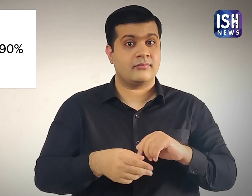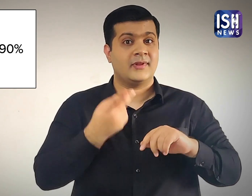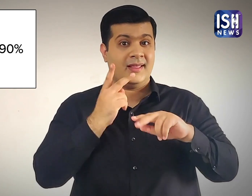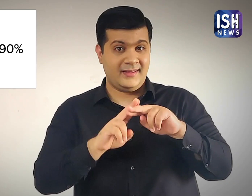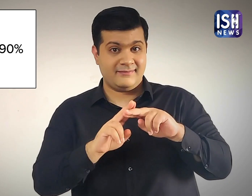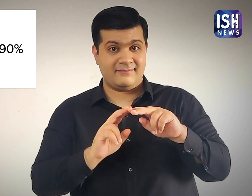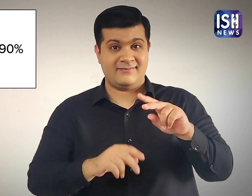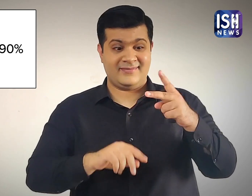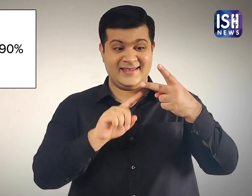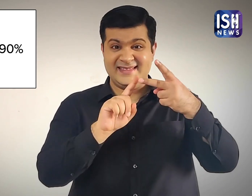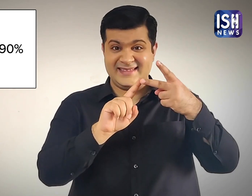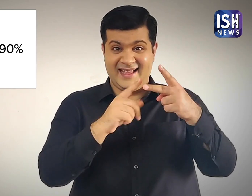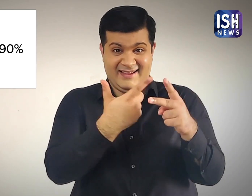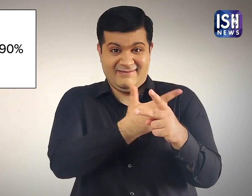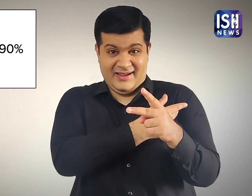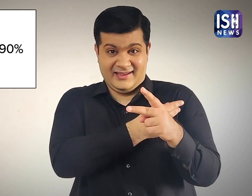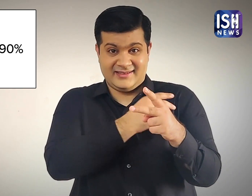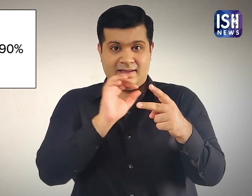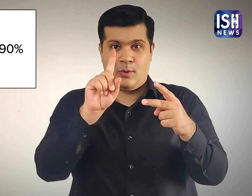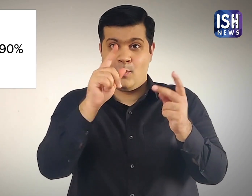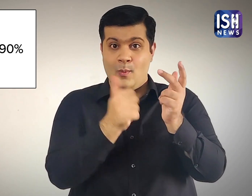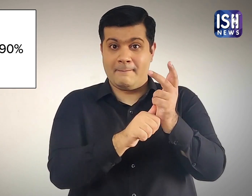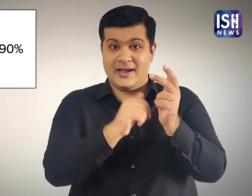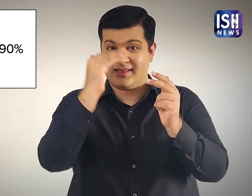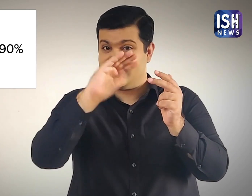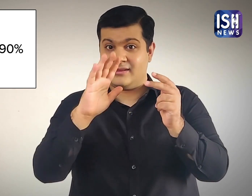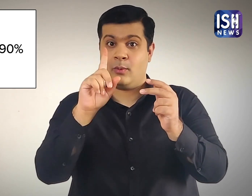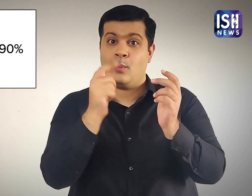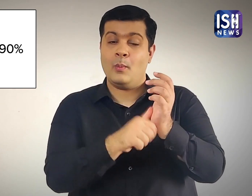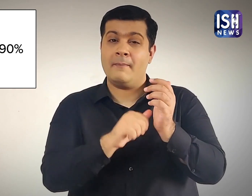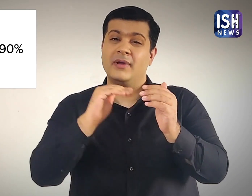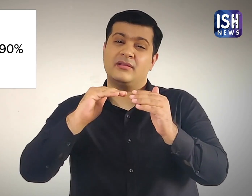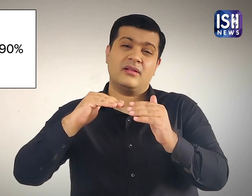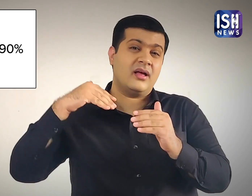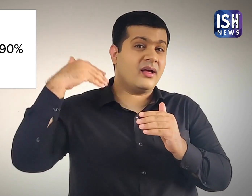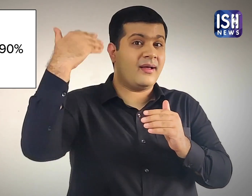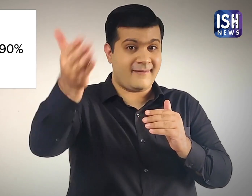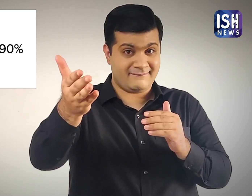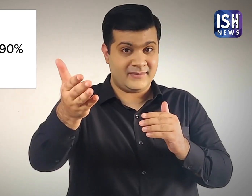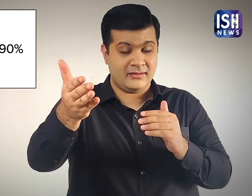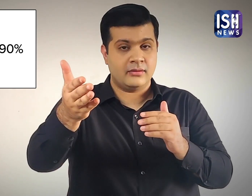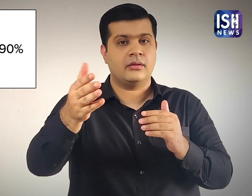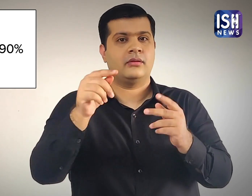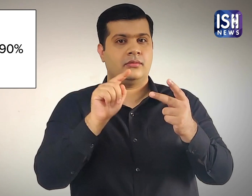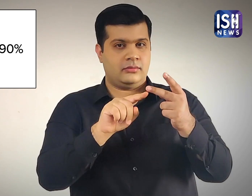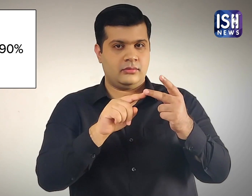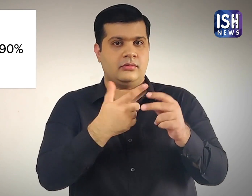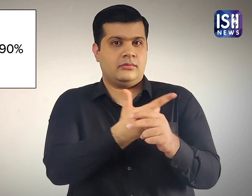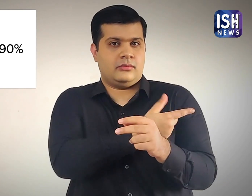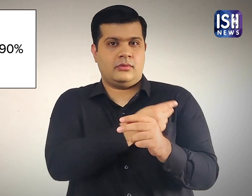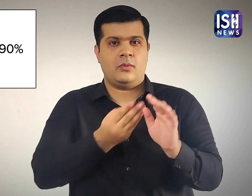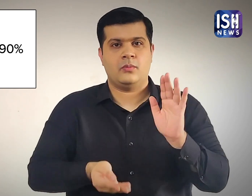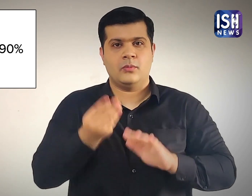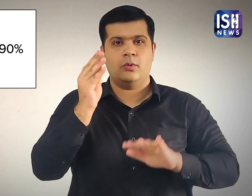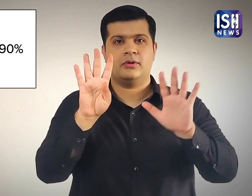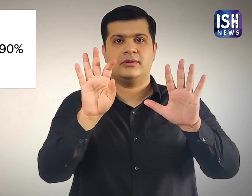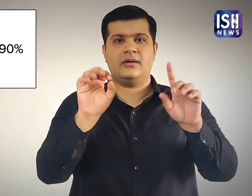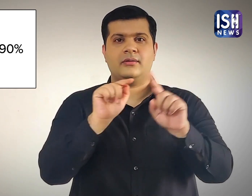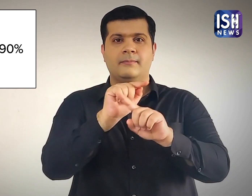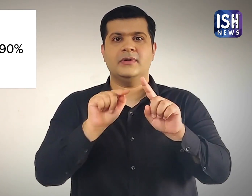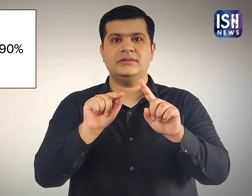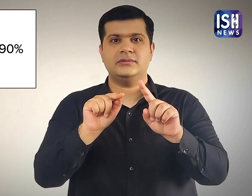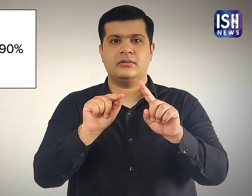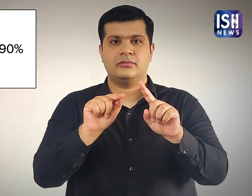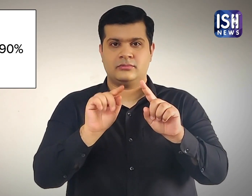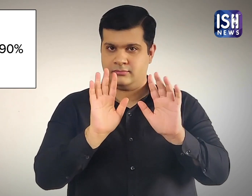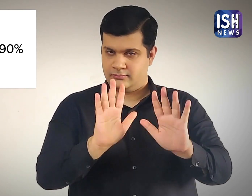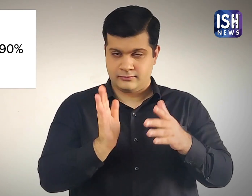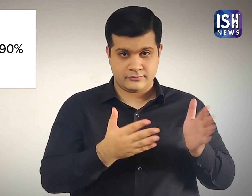However, it can be over 90 per cent when the second dose is administered after a month.